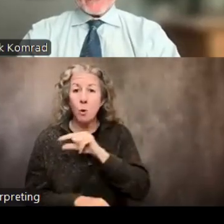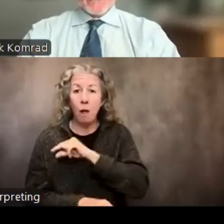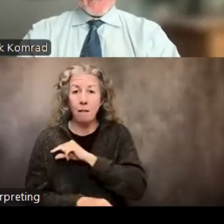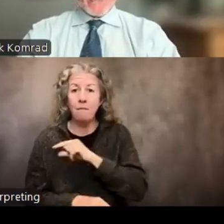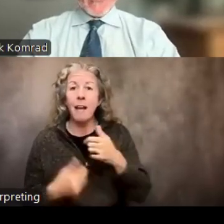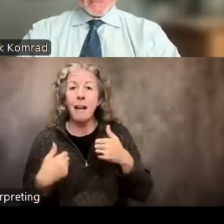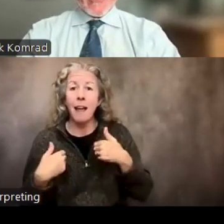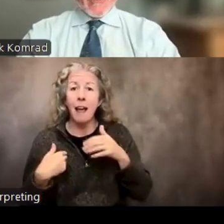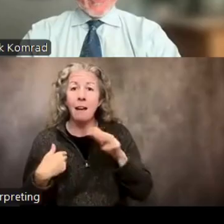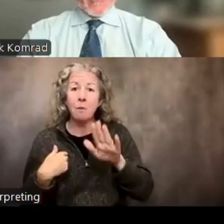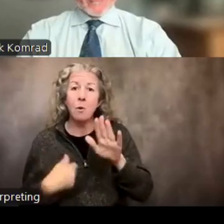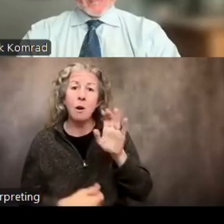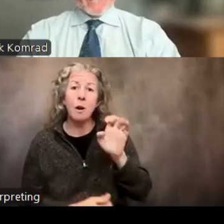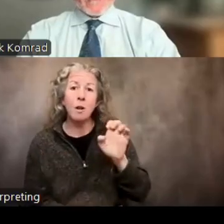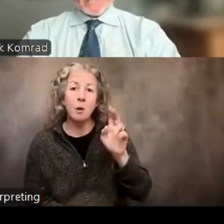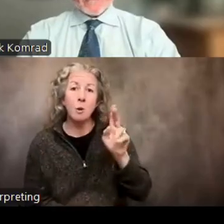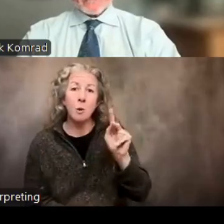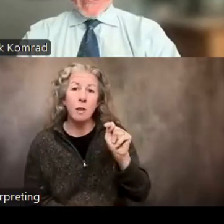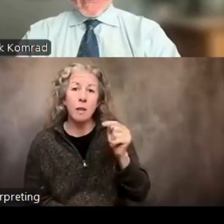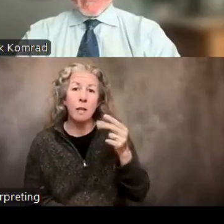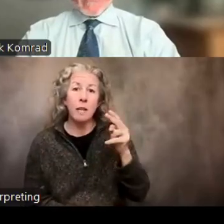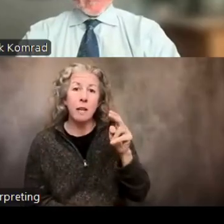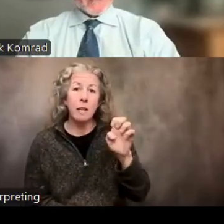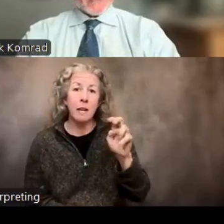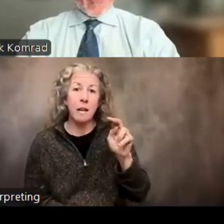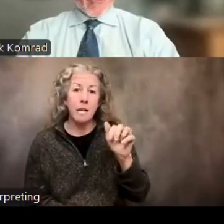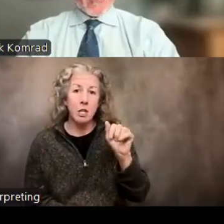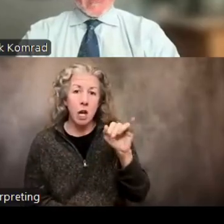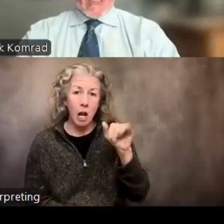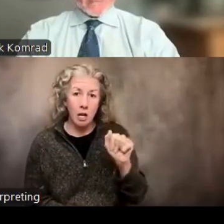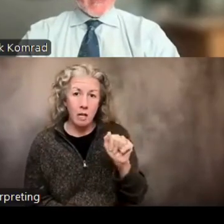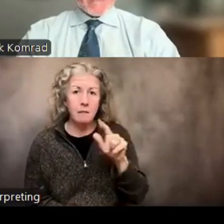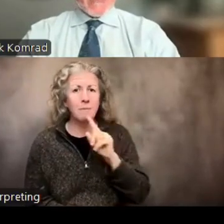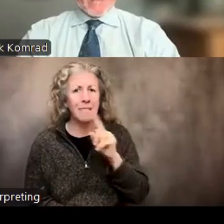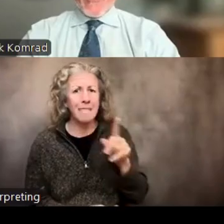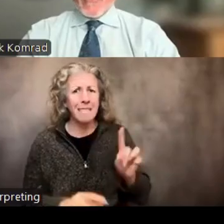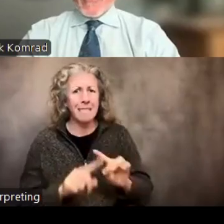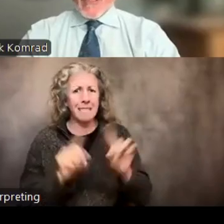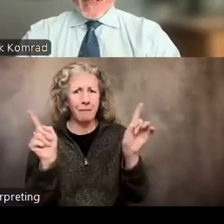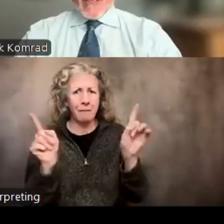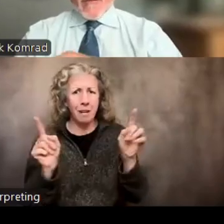euthanasia, two very strikingly And starkly contrasting views of